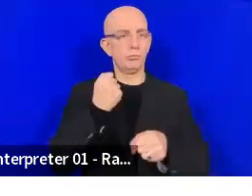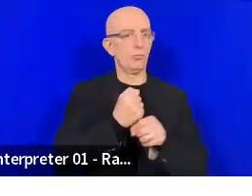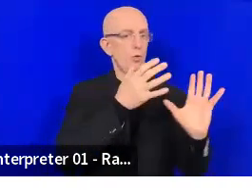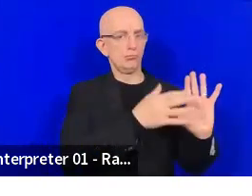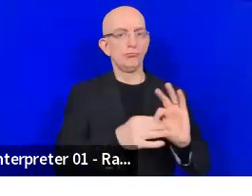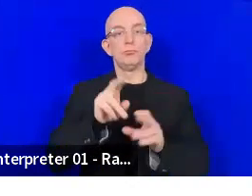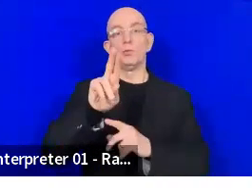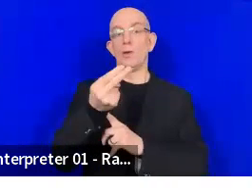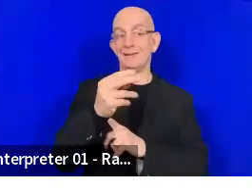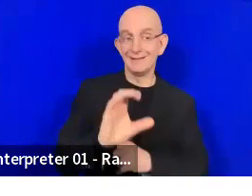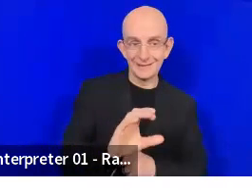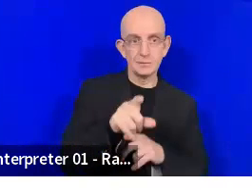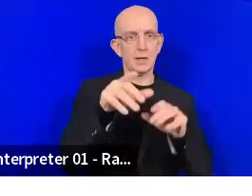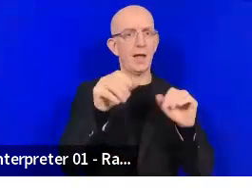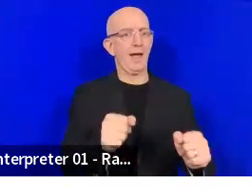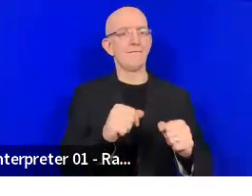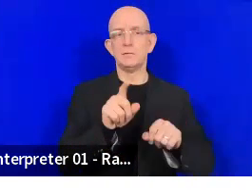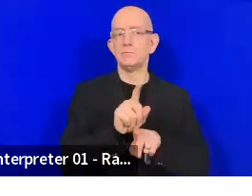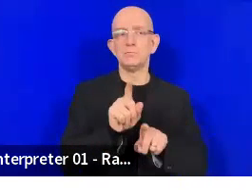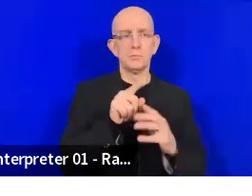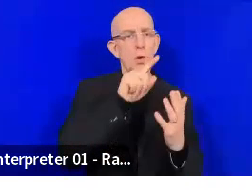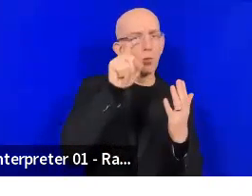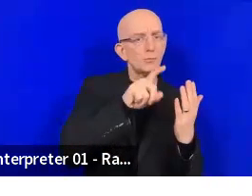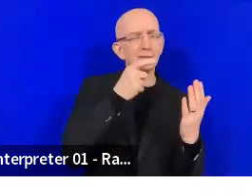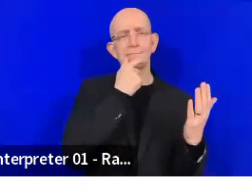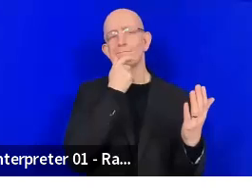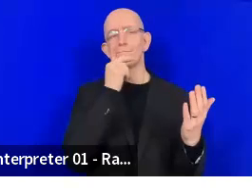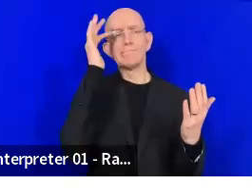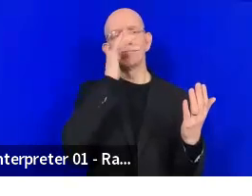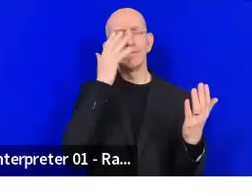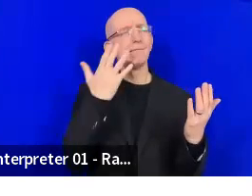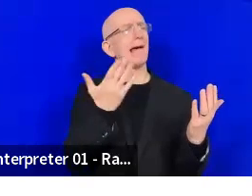And what is the relationship between, you know, UHC and health security?